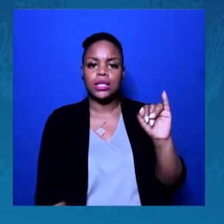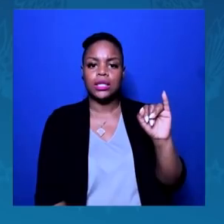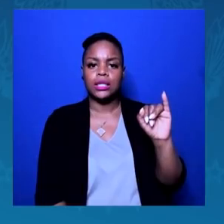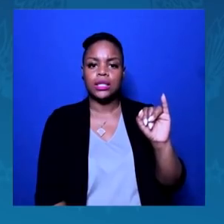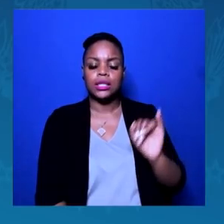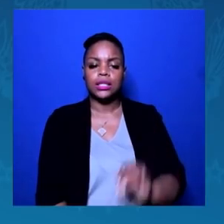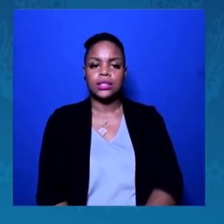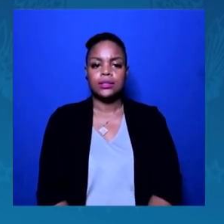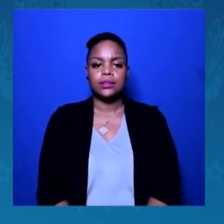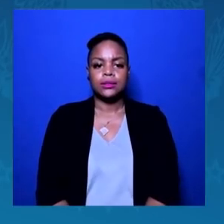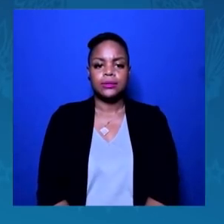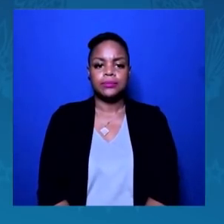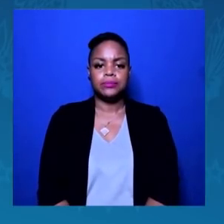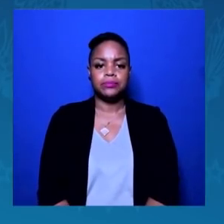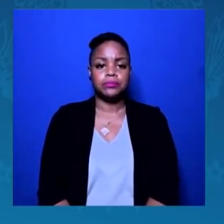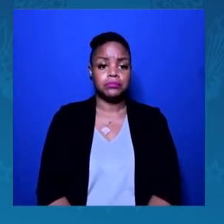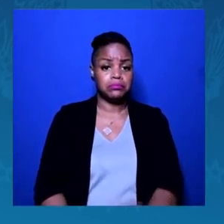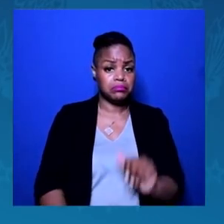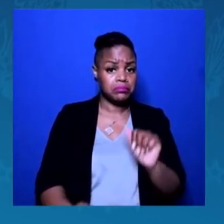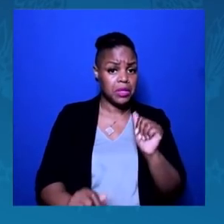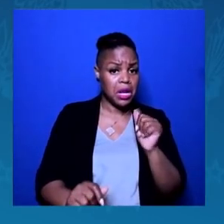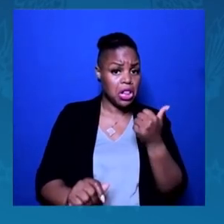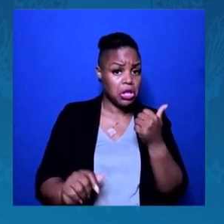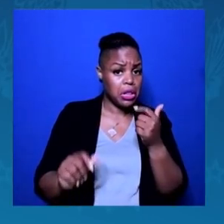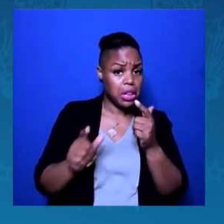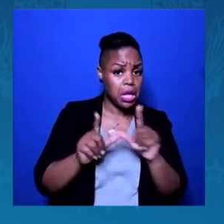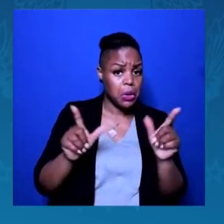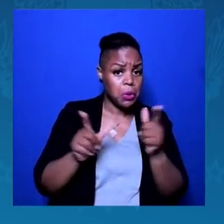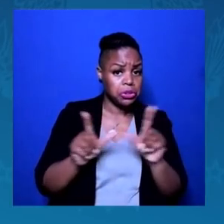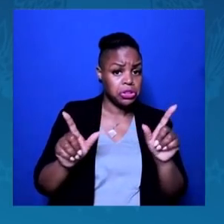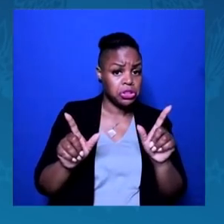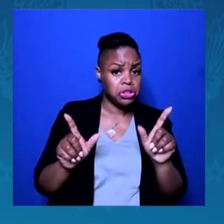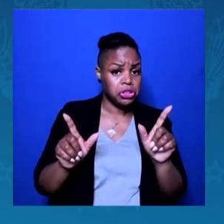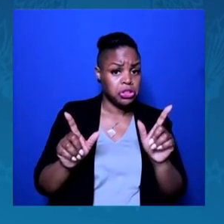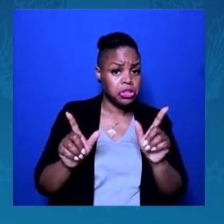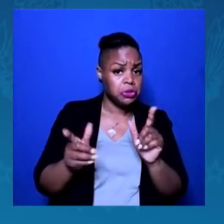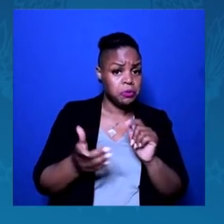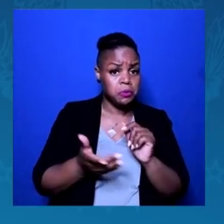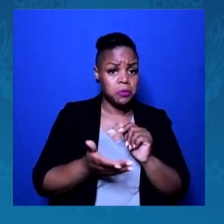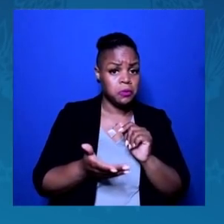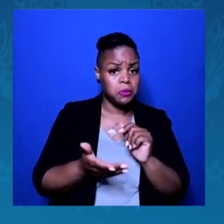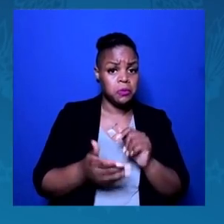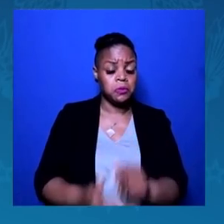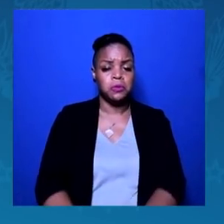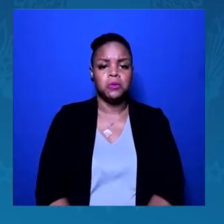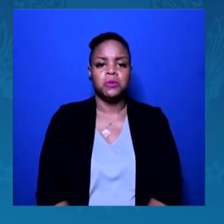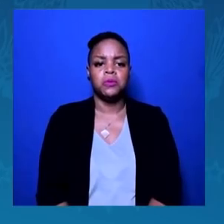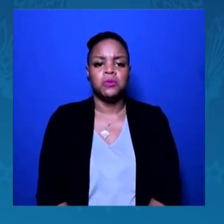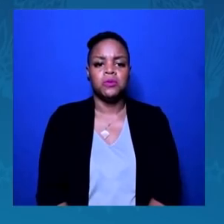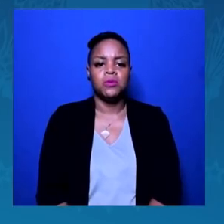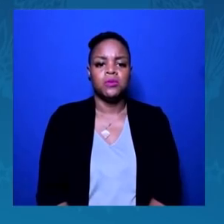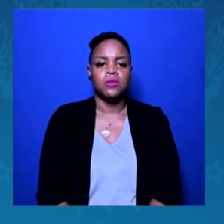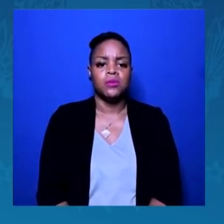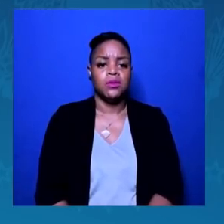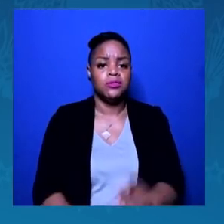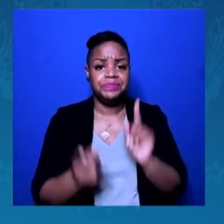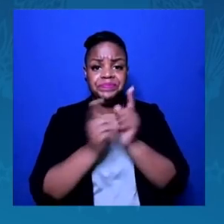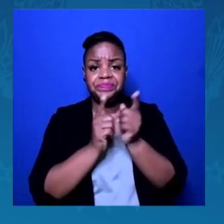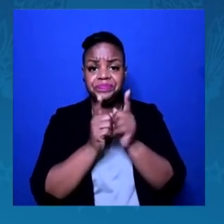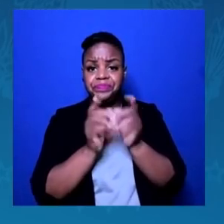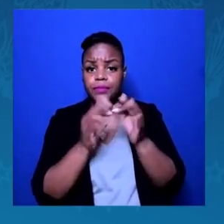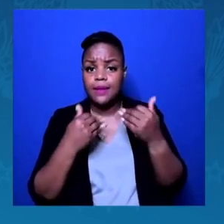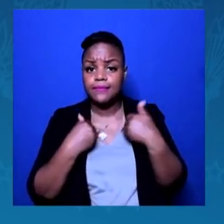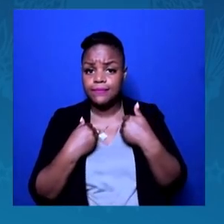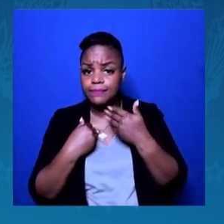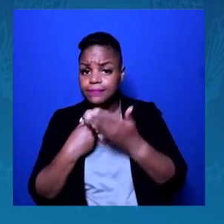The Press: (As interpreted.)